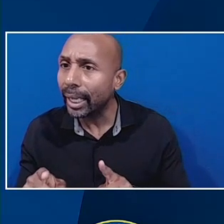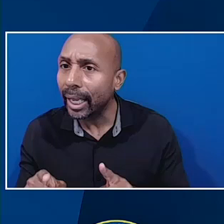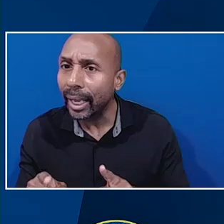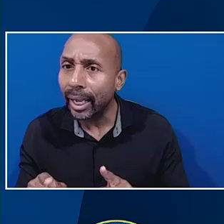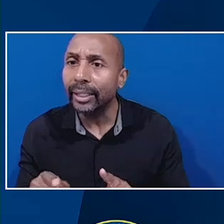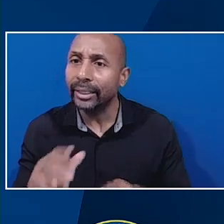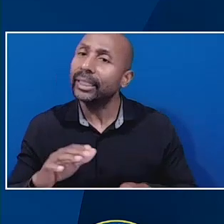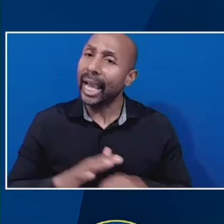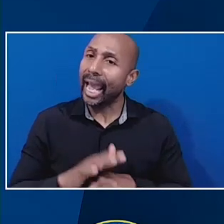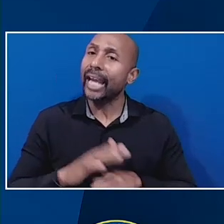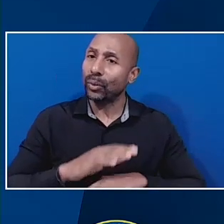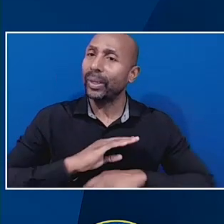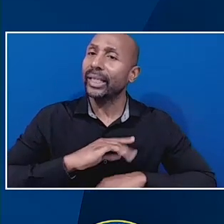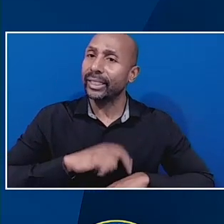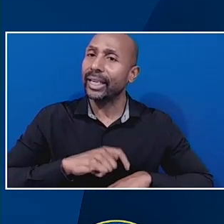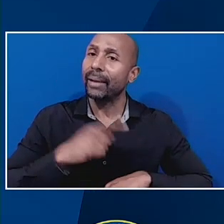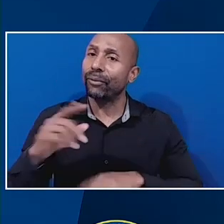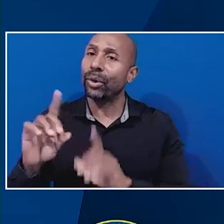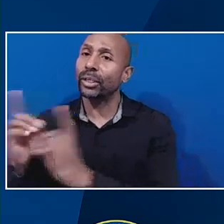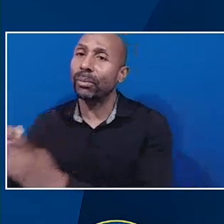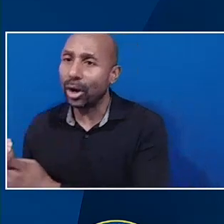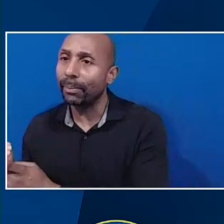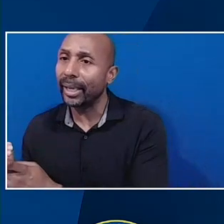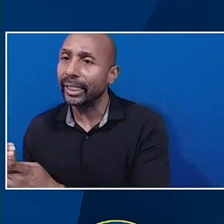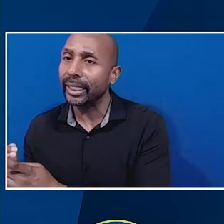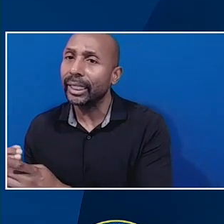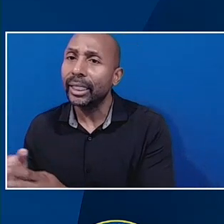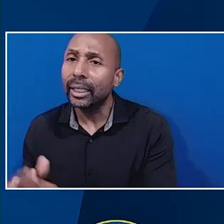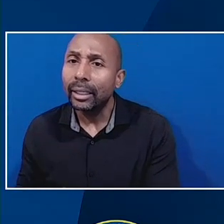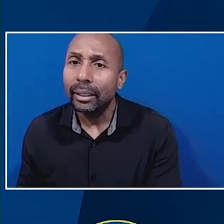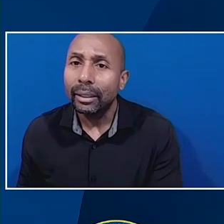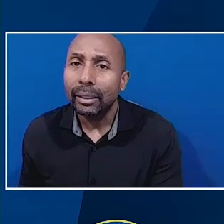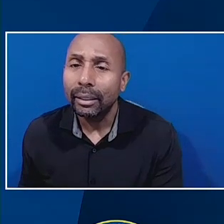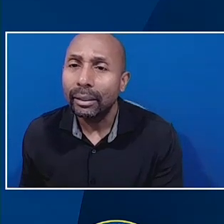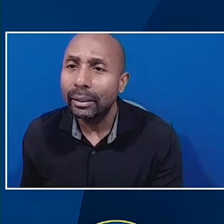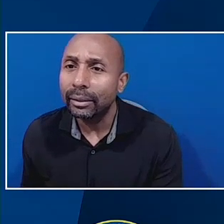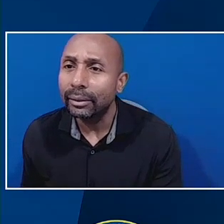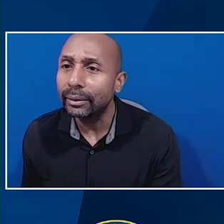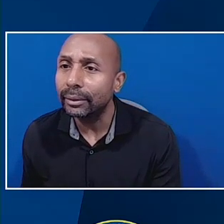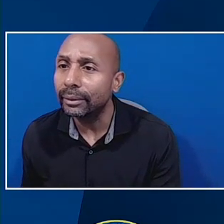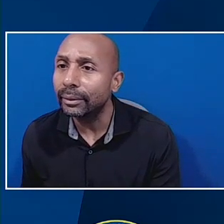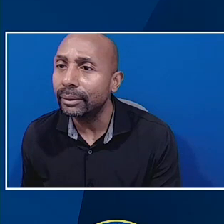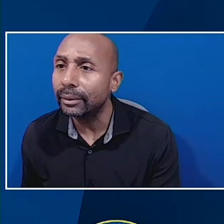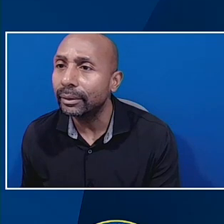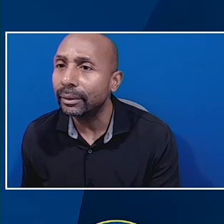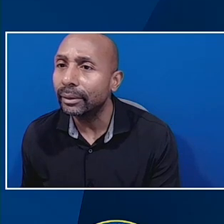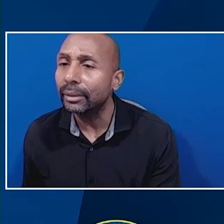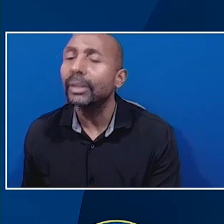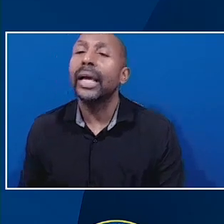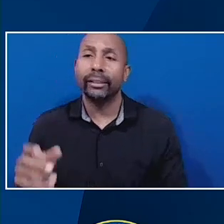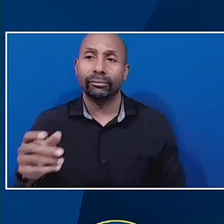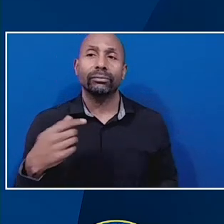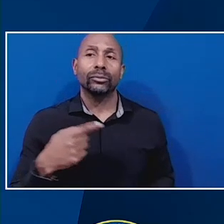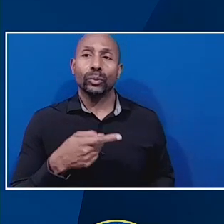additional sessions. Help me understand, how is that applied, when just recently- not trying to be